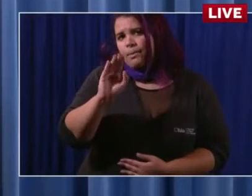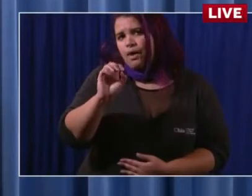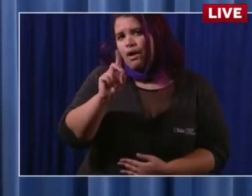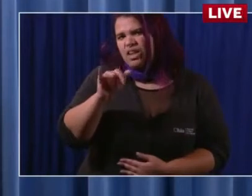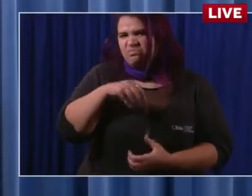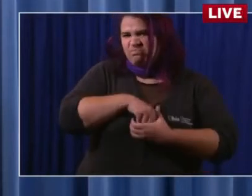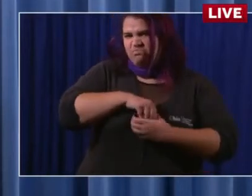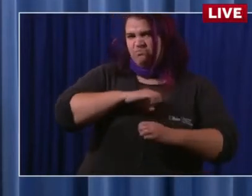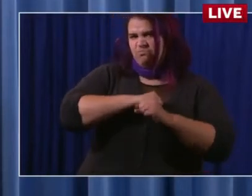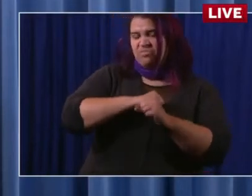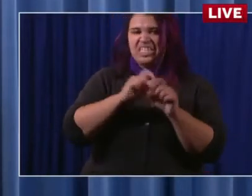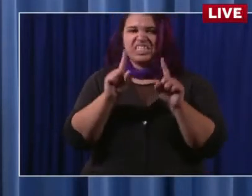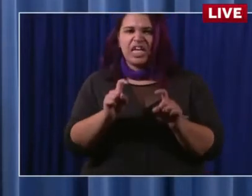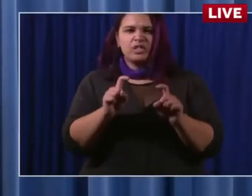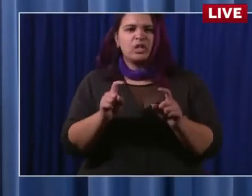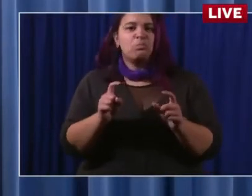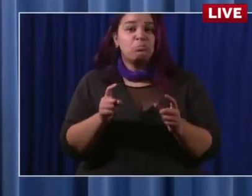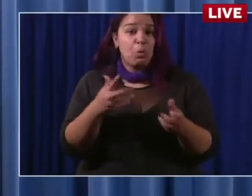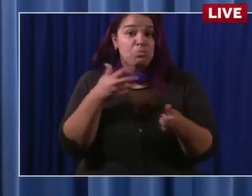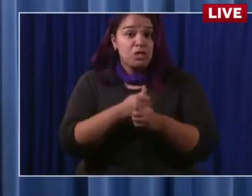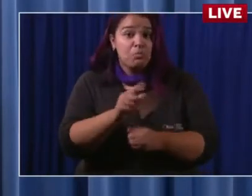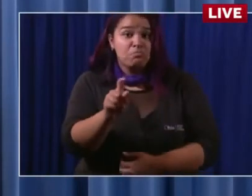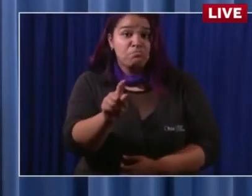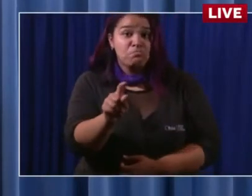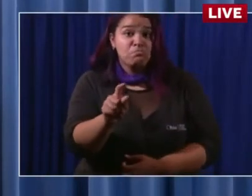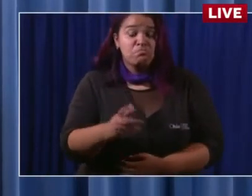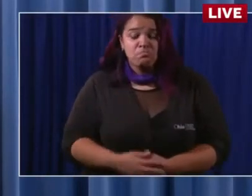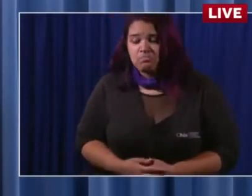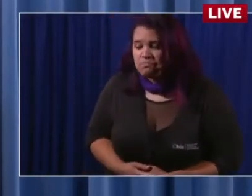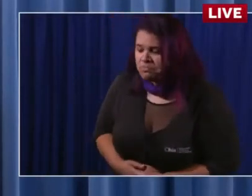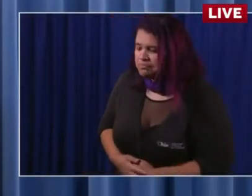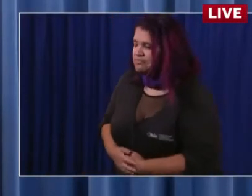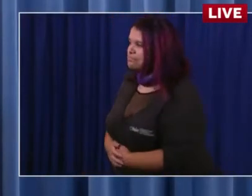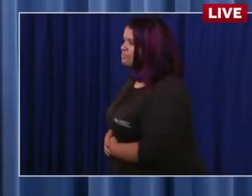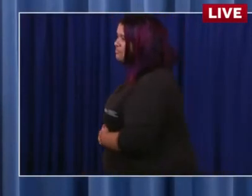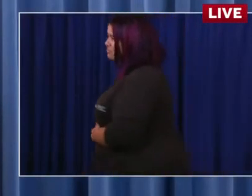SIDE NOTE, ANY UPDATE ON THE ANTIBODY TESTING WE DISCUSSED LAST WEEK?